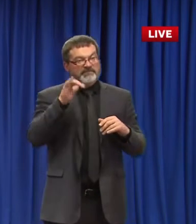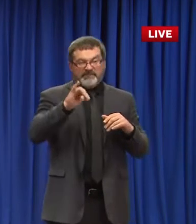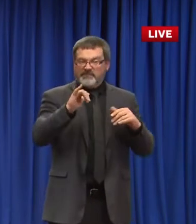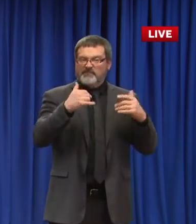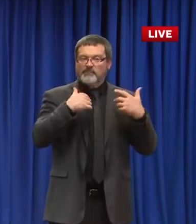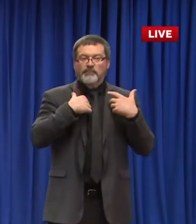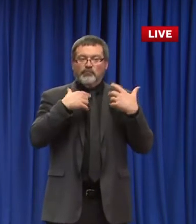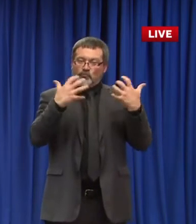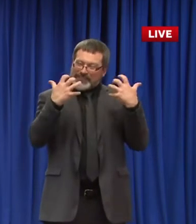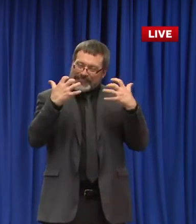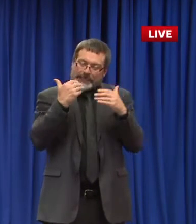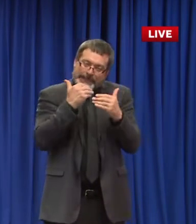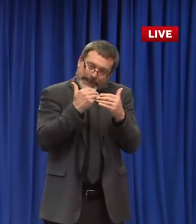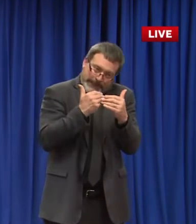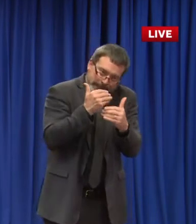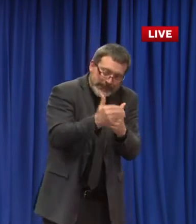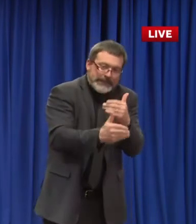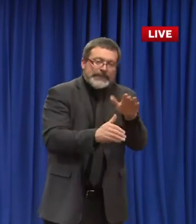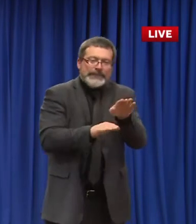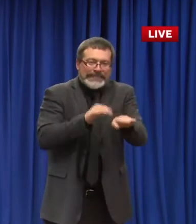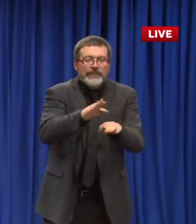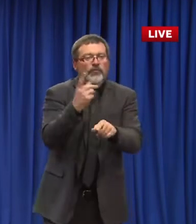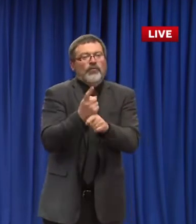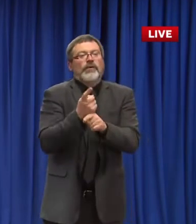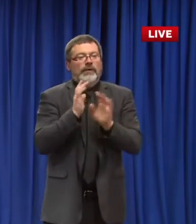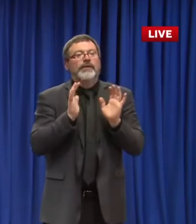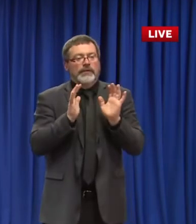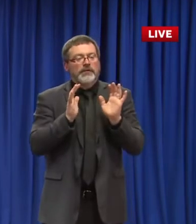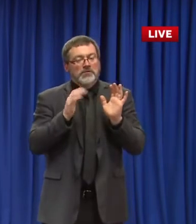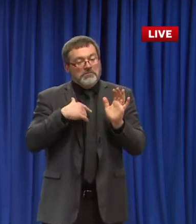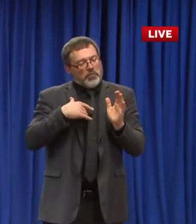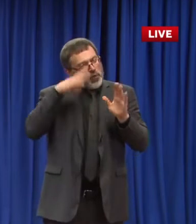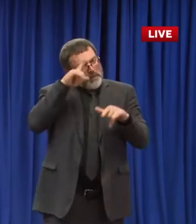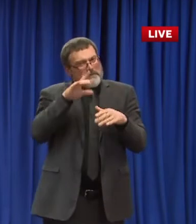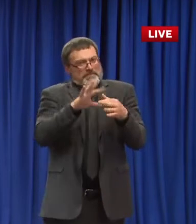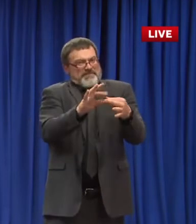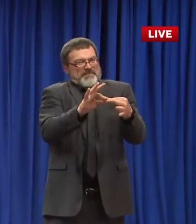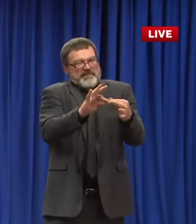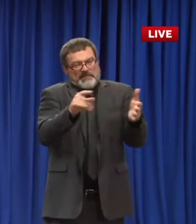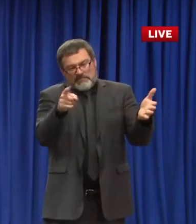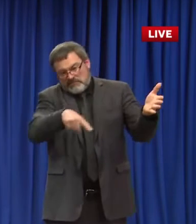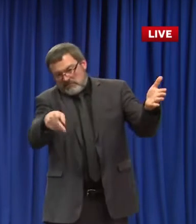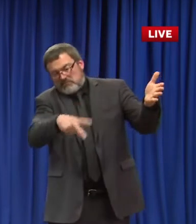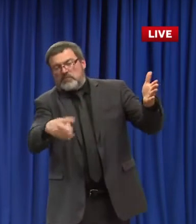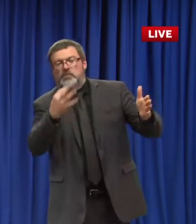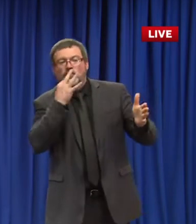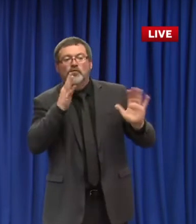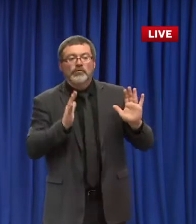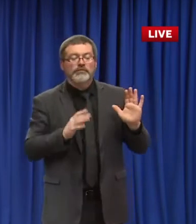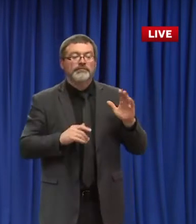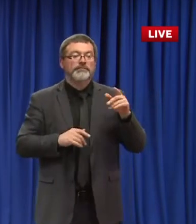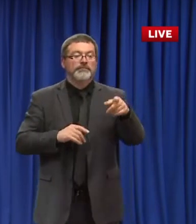A LODGING. I’M NOT A HUNDRED PERCENT SURE. SO, YOU KNOW, WE’RE ON A PATH AND AGAIN, WE JUST WE WANT TO GET IT RIGHT. WE’RE NOT THERE TO OPEN IT TODAY, BUT WE WANT TO GET IT RIGHT.